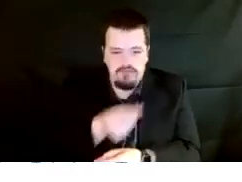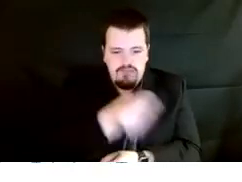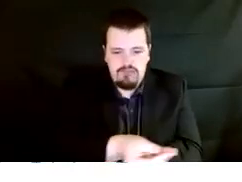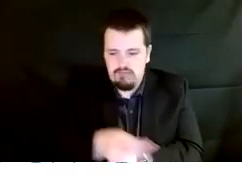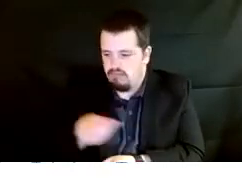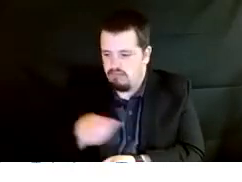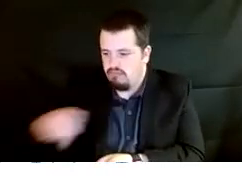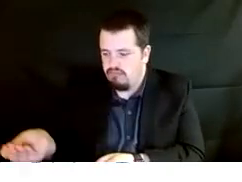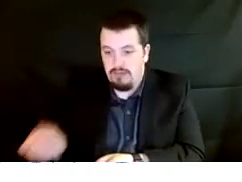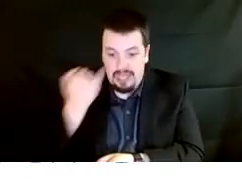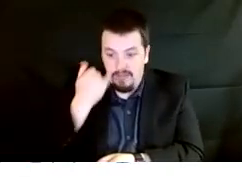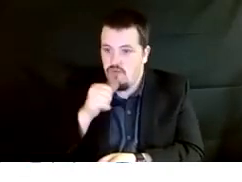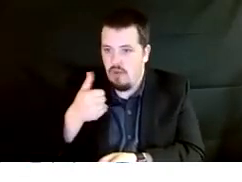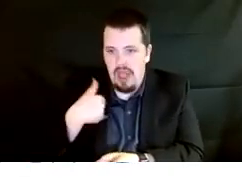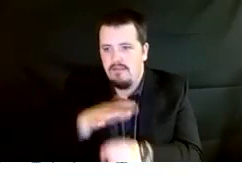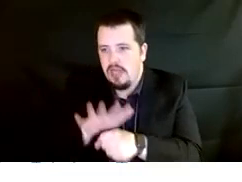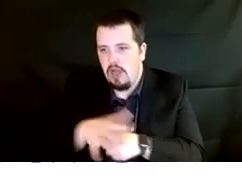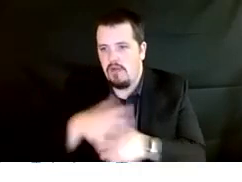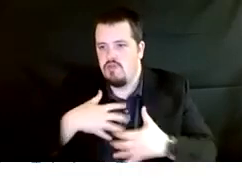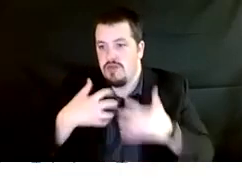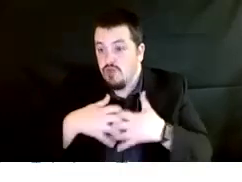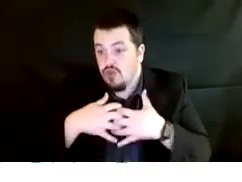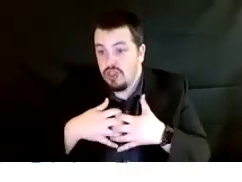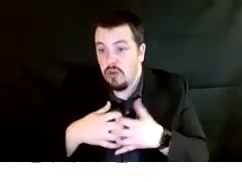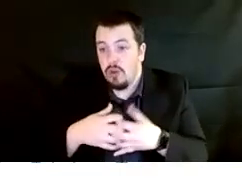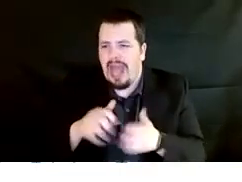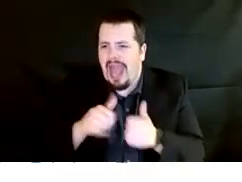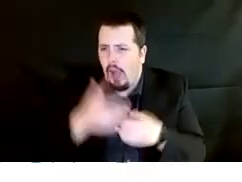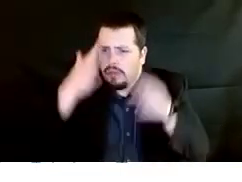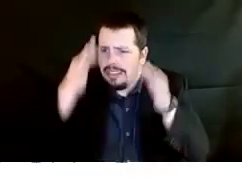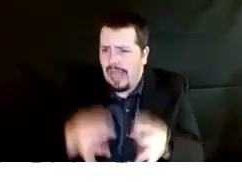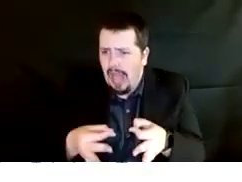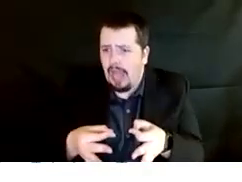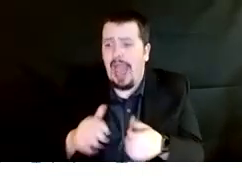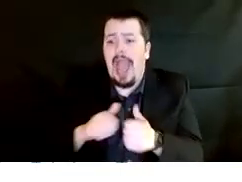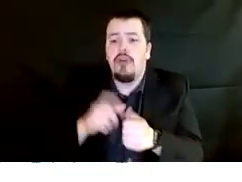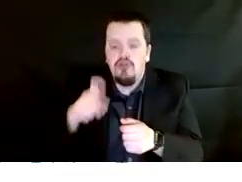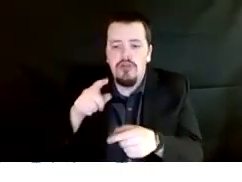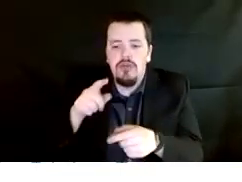aren't enough ventilators should be based on how likely an individual is to survive,